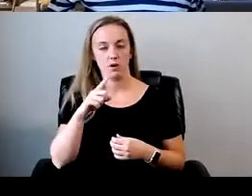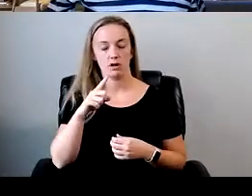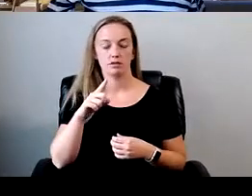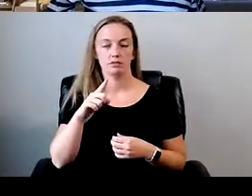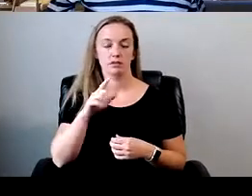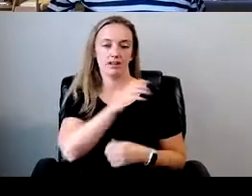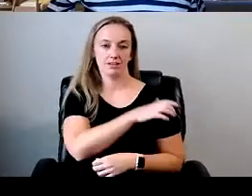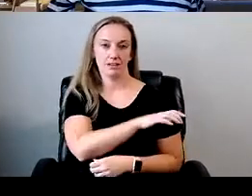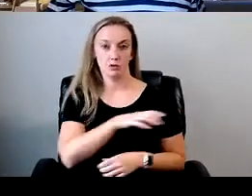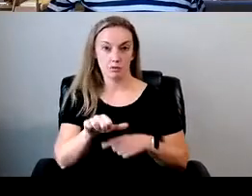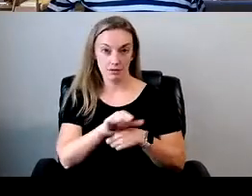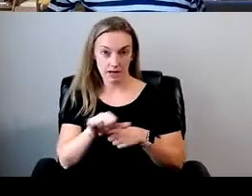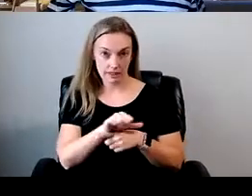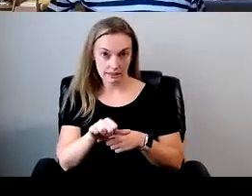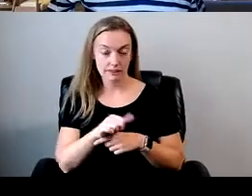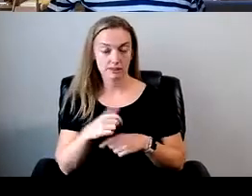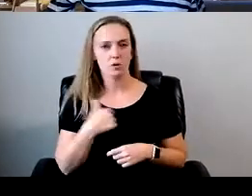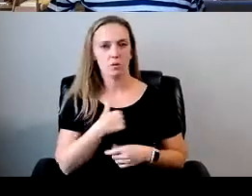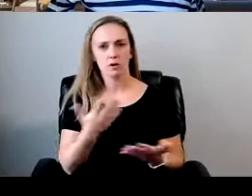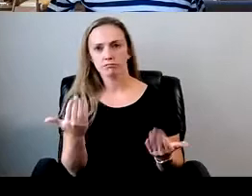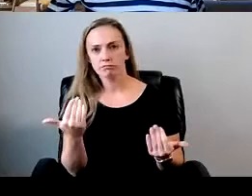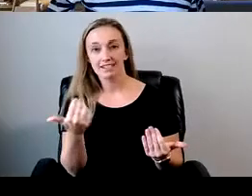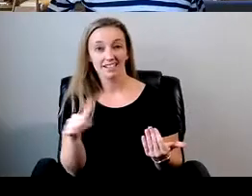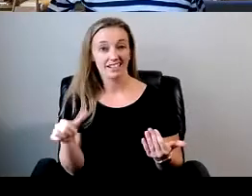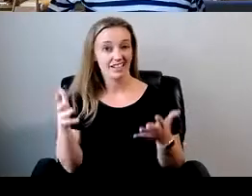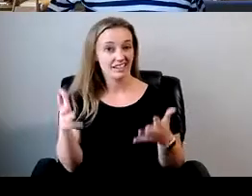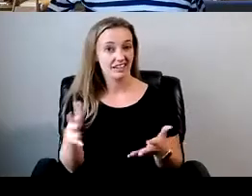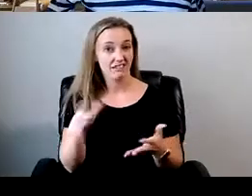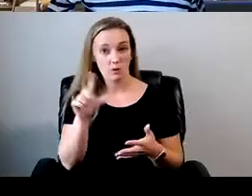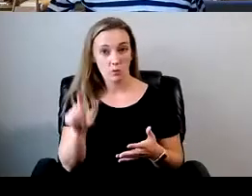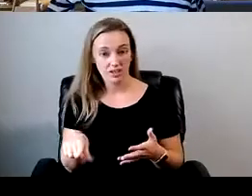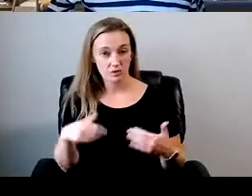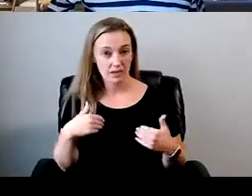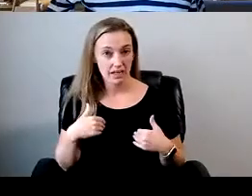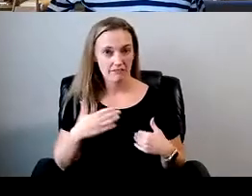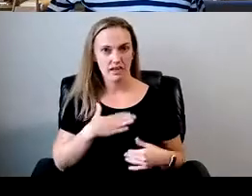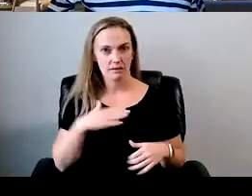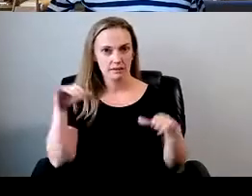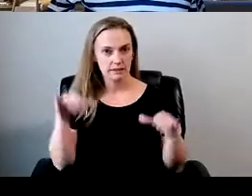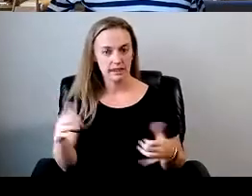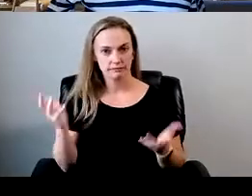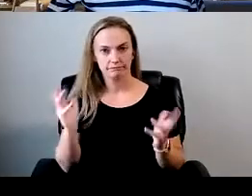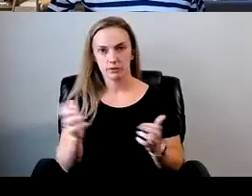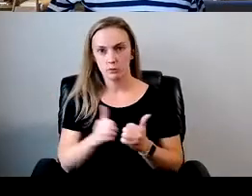And we wanted to know if there are any remaining questions you have, and we're happy to stick around and talk with you a little bit more.